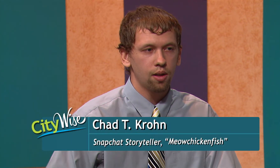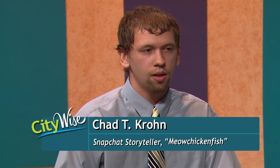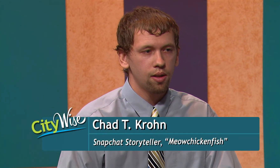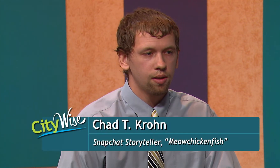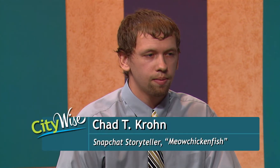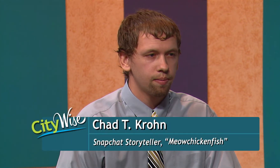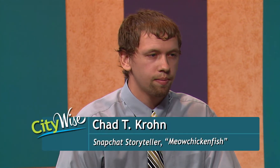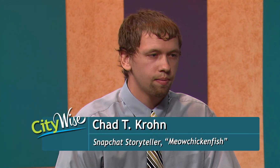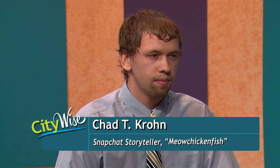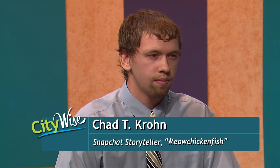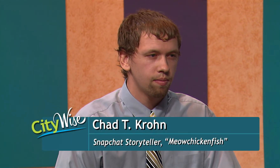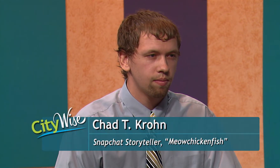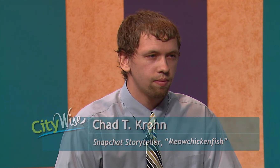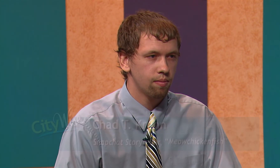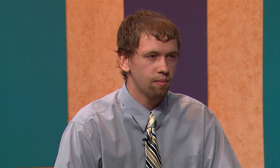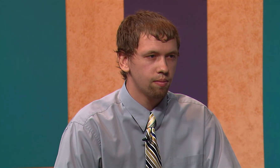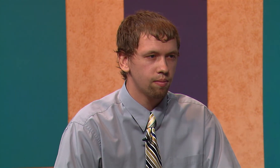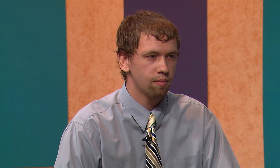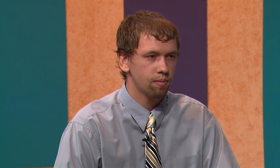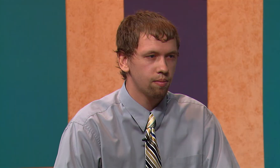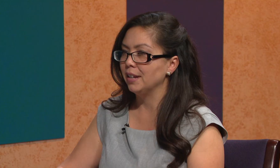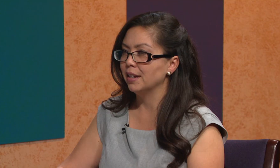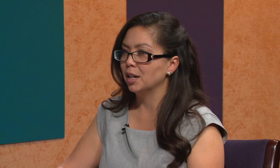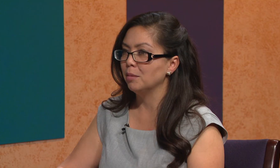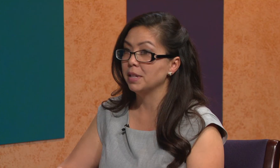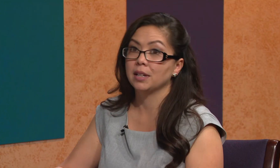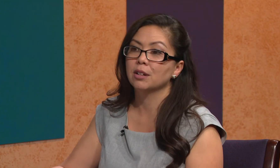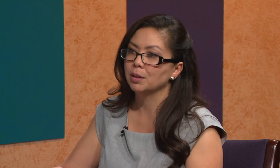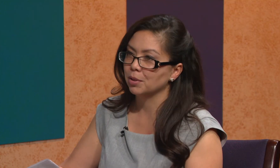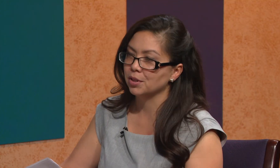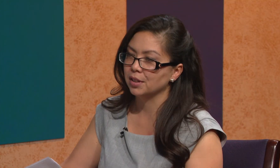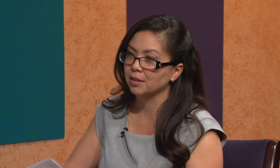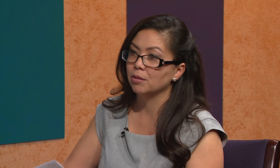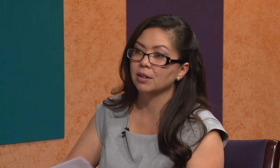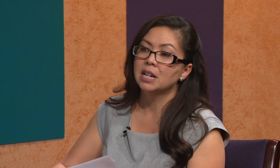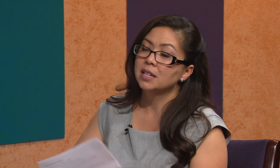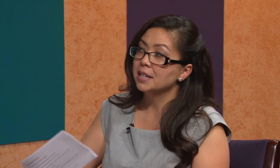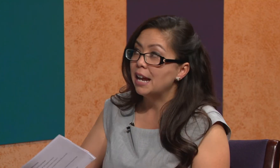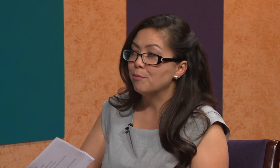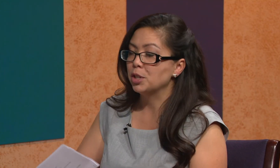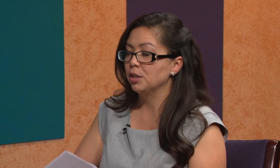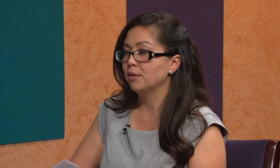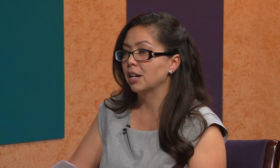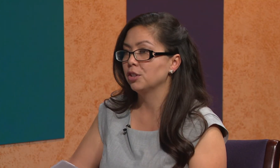(Tiana) Ok, why should someone who’s a hearing person, or who doesn’t have much interaction